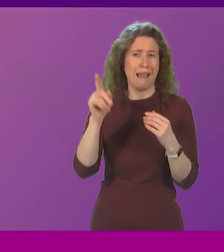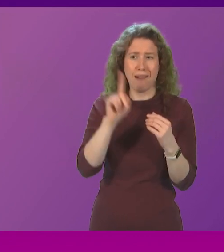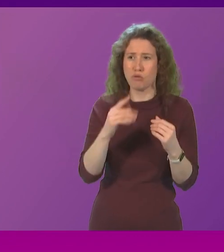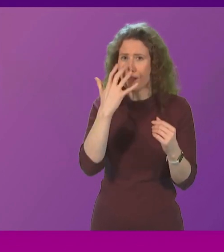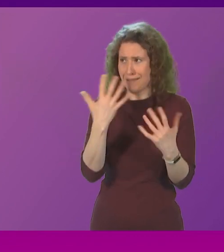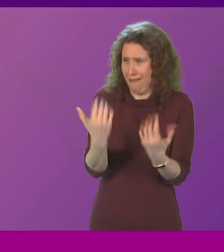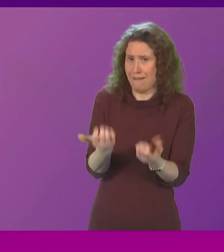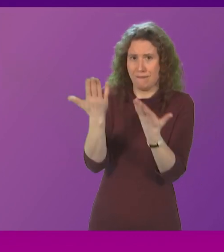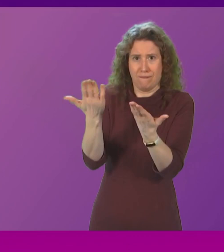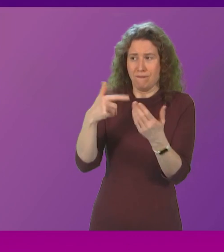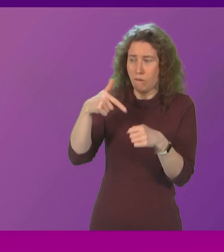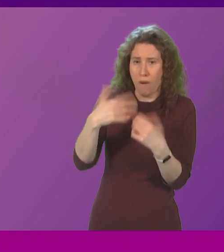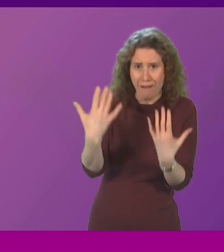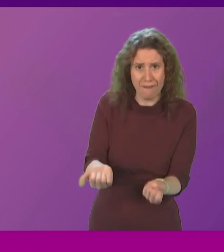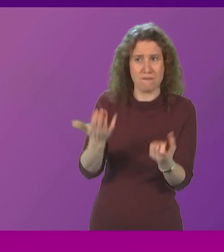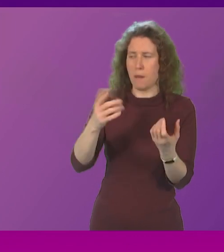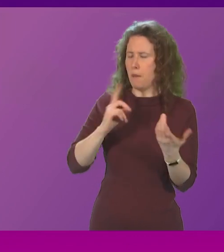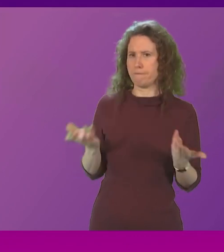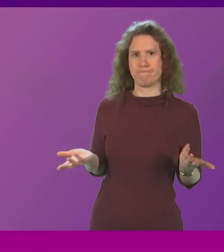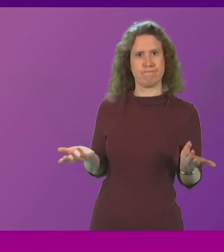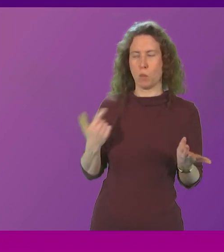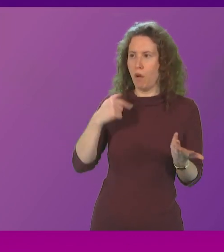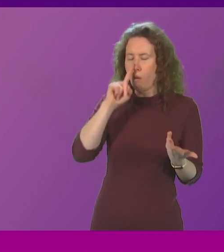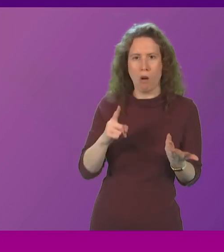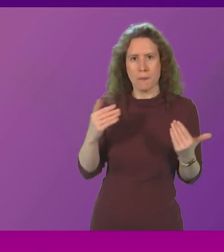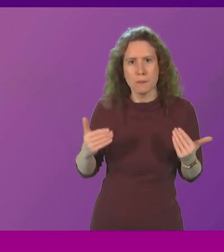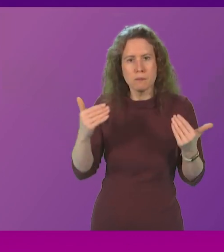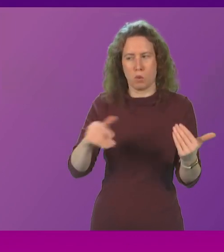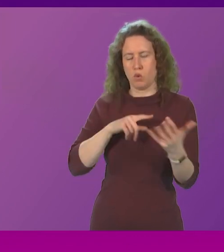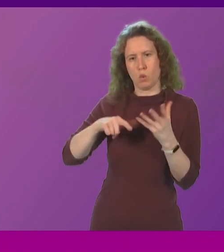fuel poverty because of the actions—and, often, the inactions—of the UK Government.